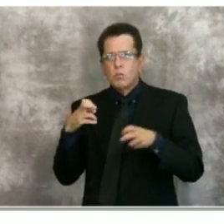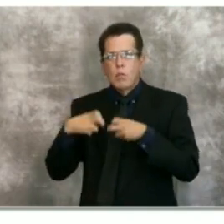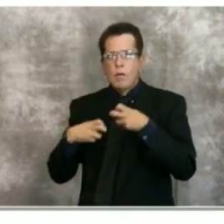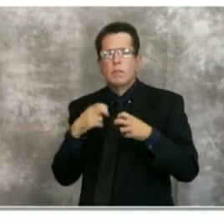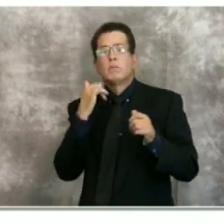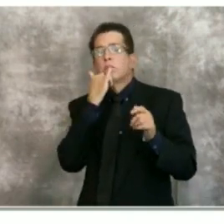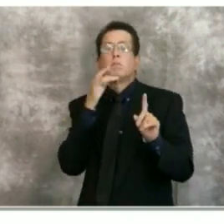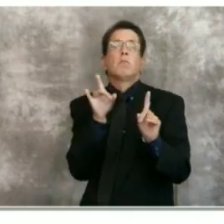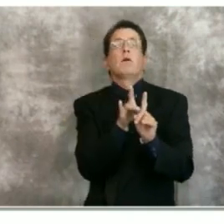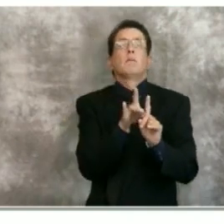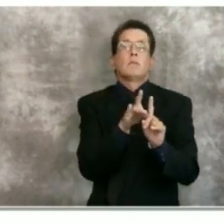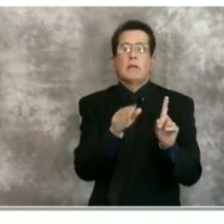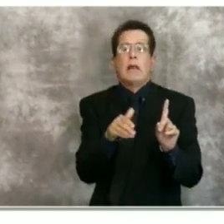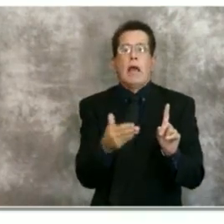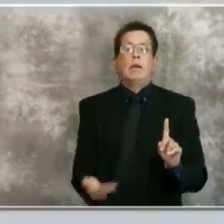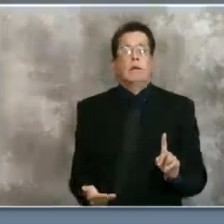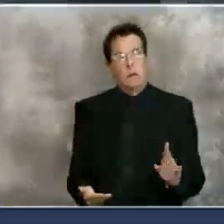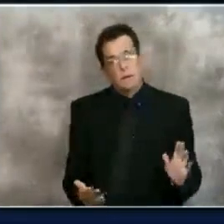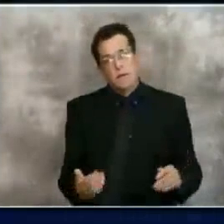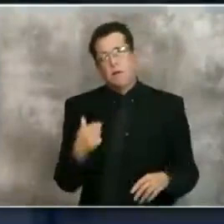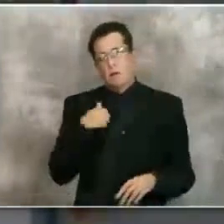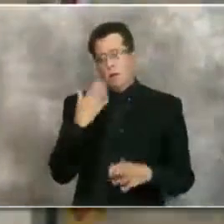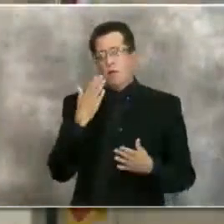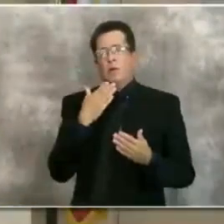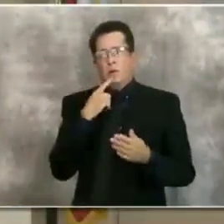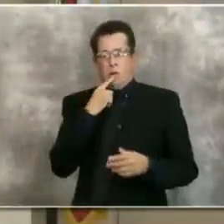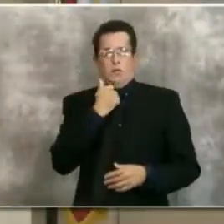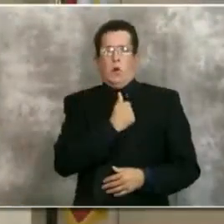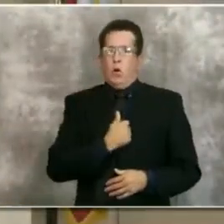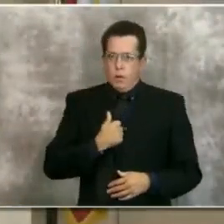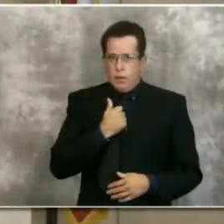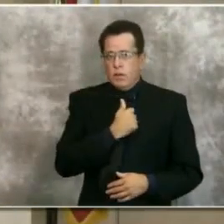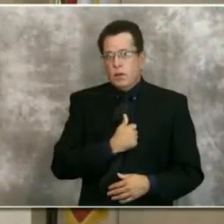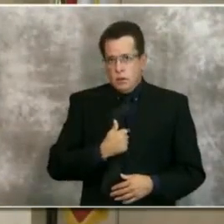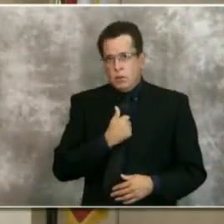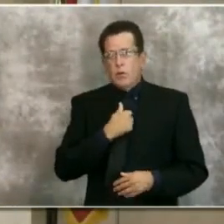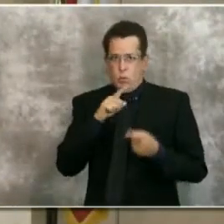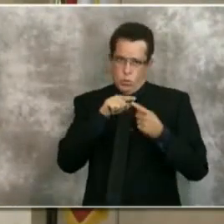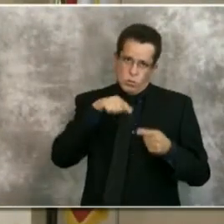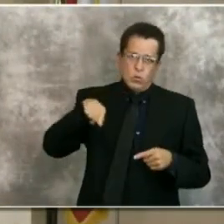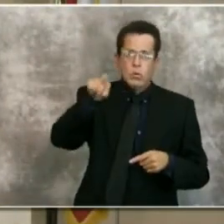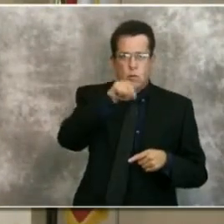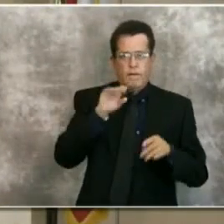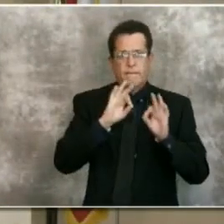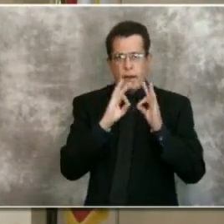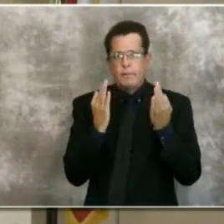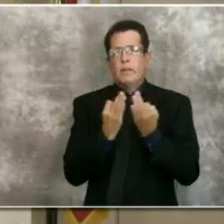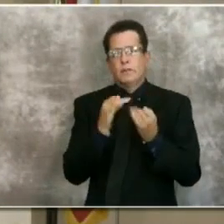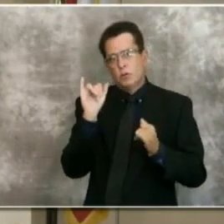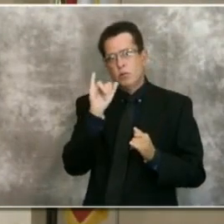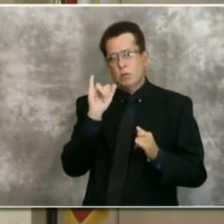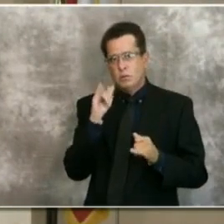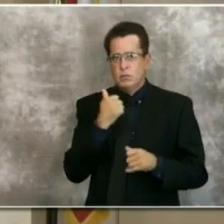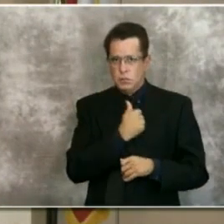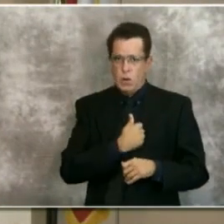UNDERLYING MEDICAL CONDITIONS. 22 A 5% OF THE TOTAL DEATHS HAD NO UNDERLYING MEDICAL CONDITIONS AND AS ALWAYS OUR